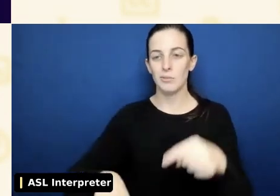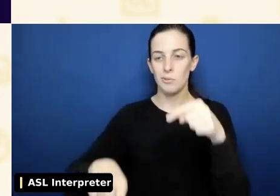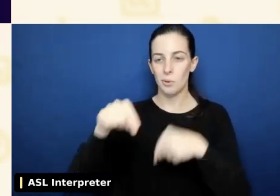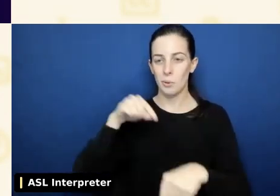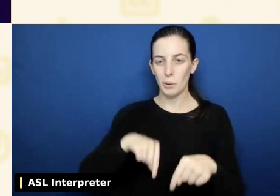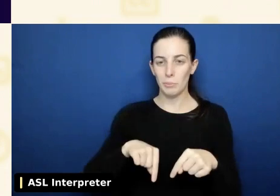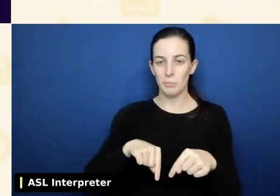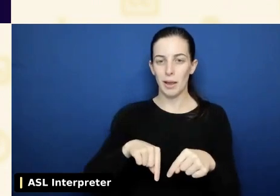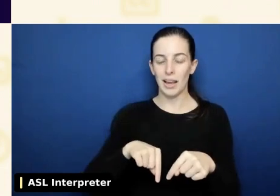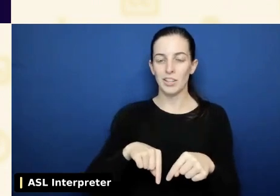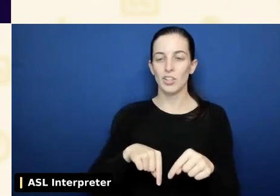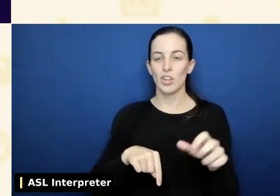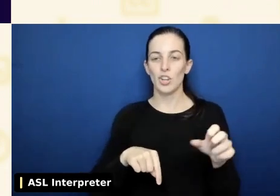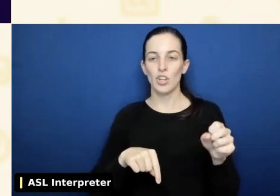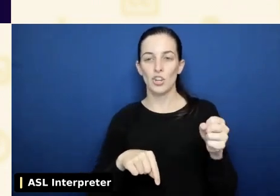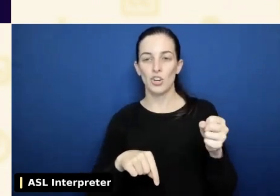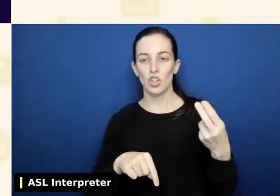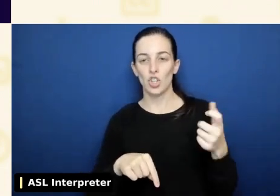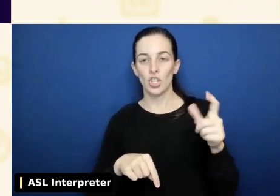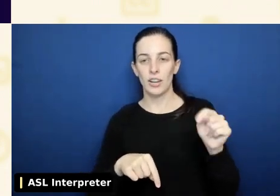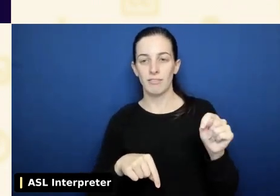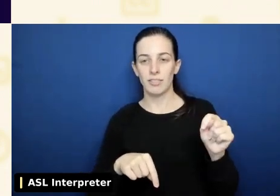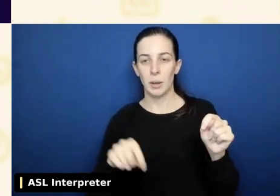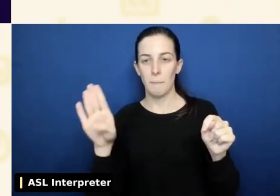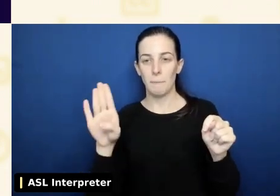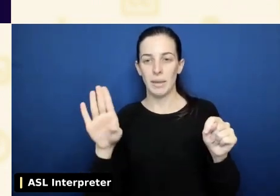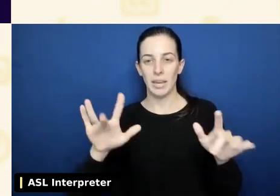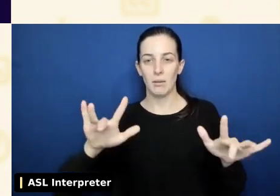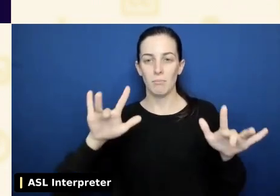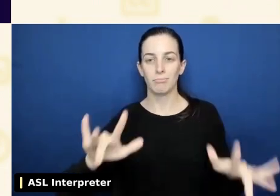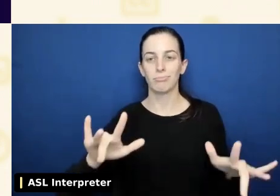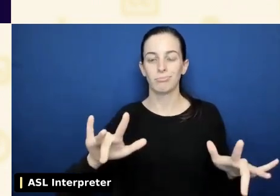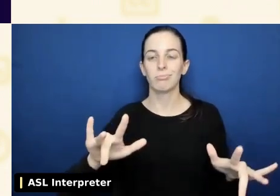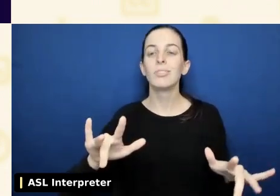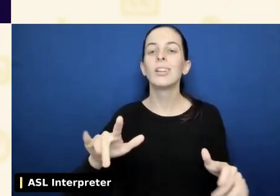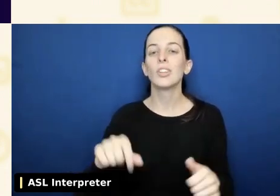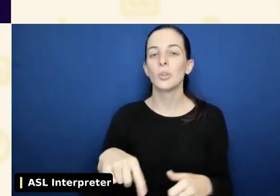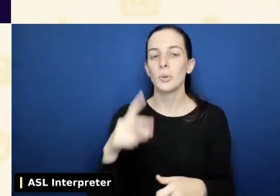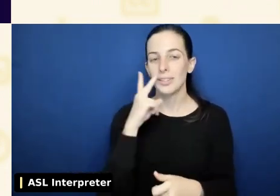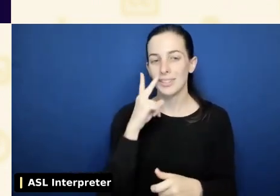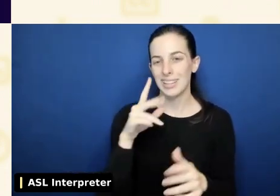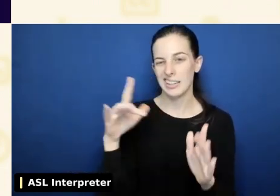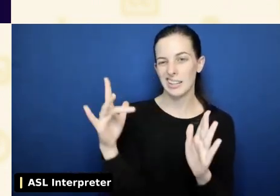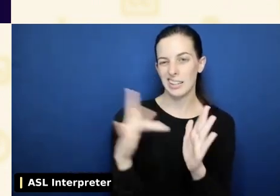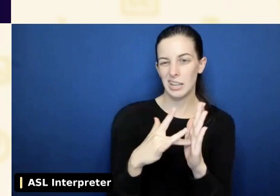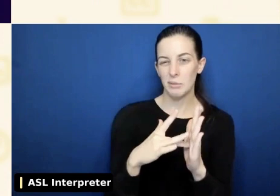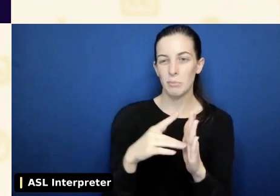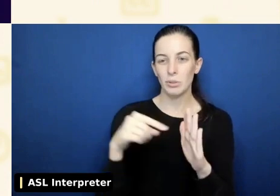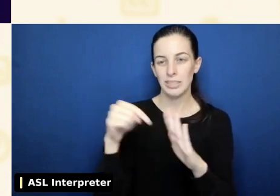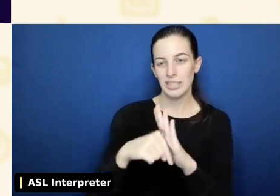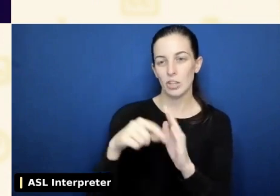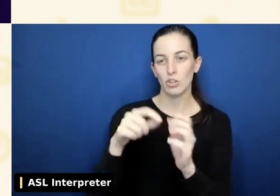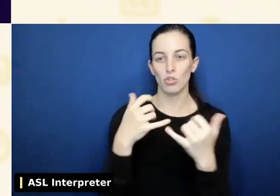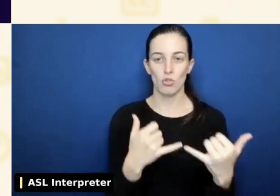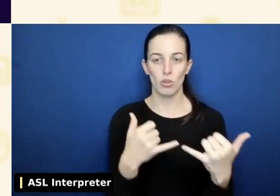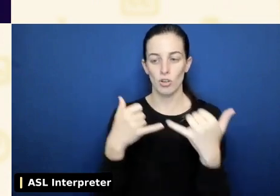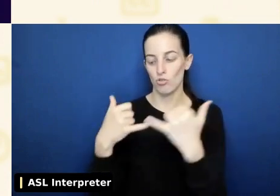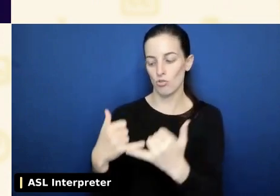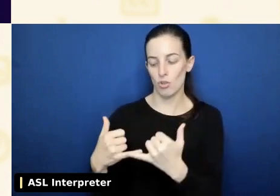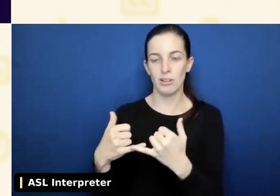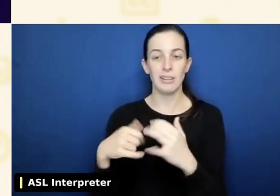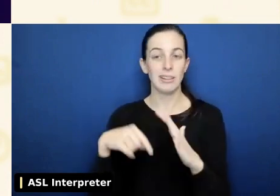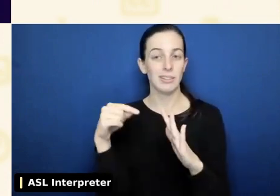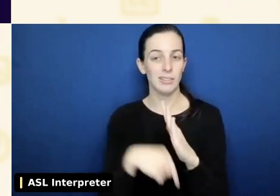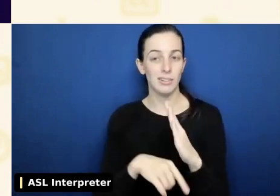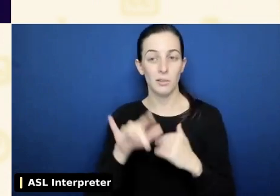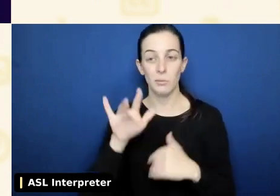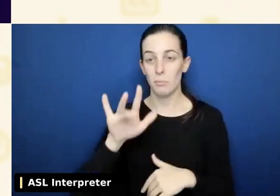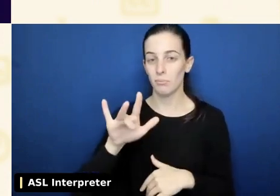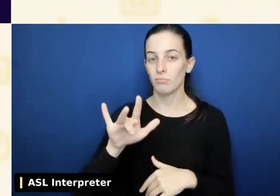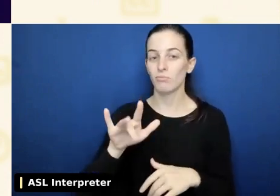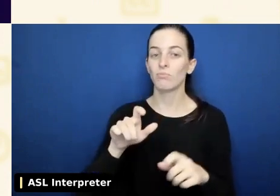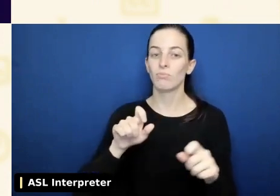" [Screen Reader Voice]